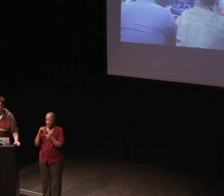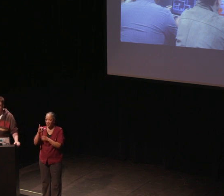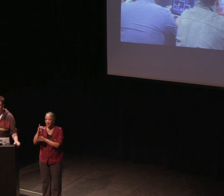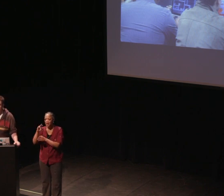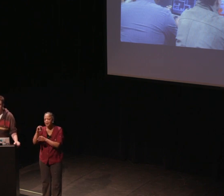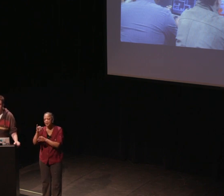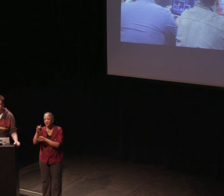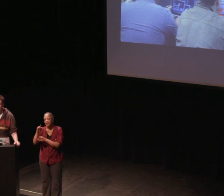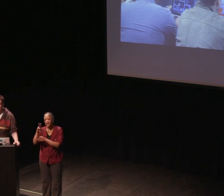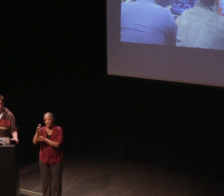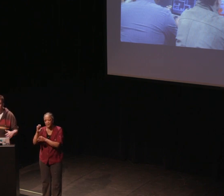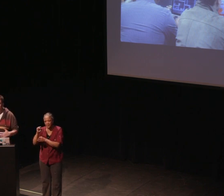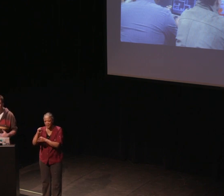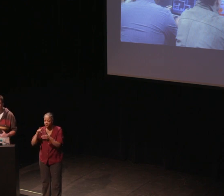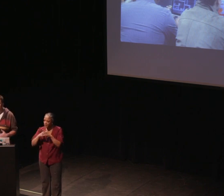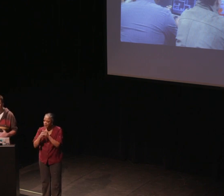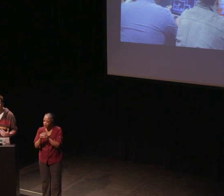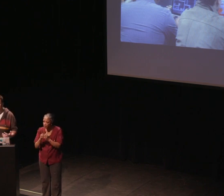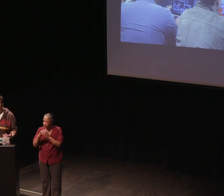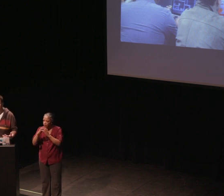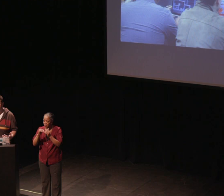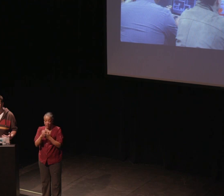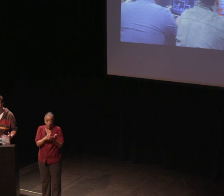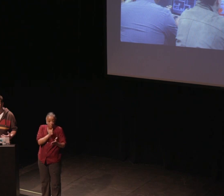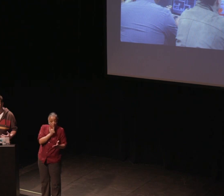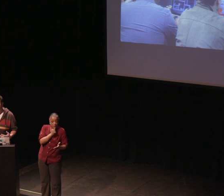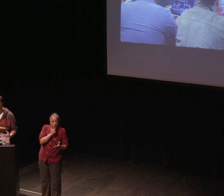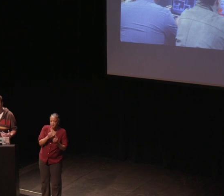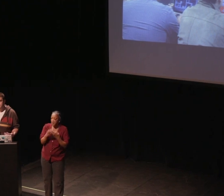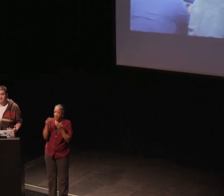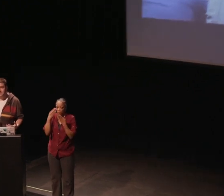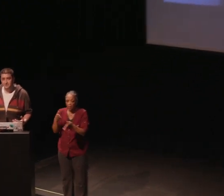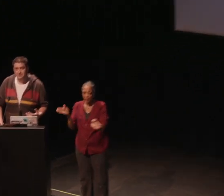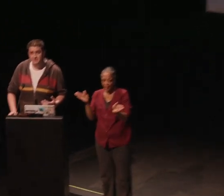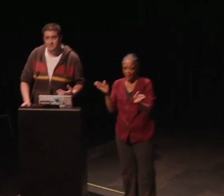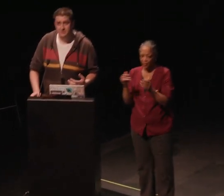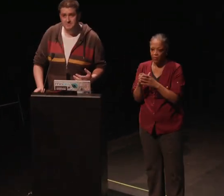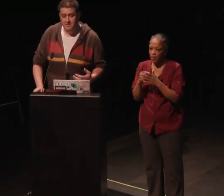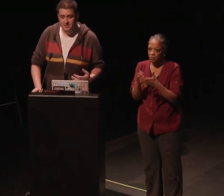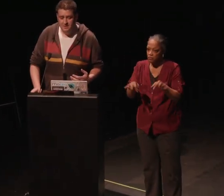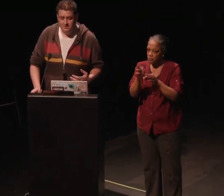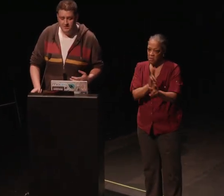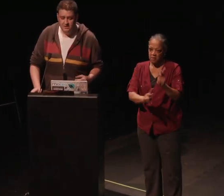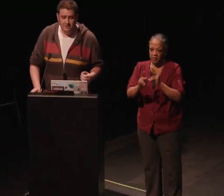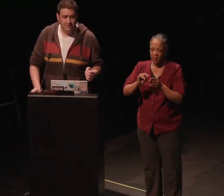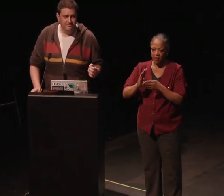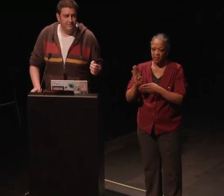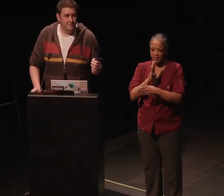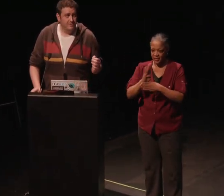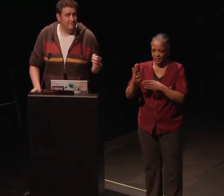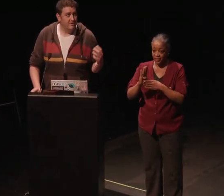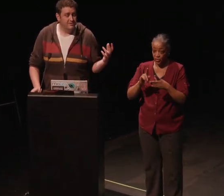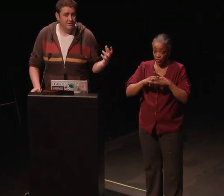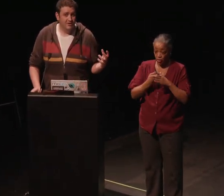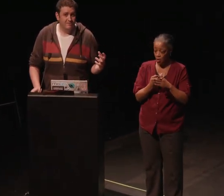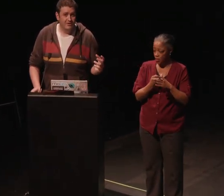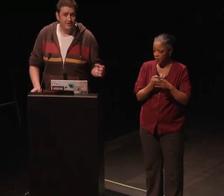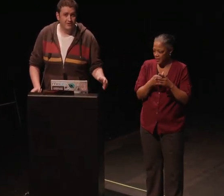initiatives taking place, some in privately, although publicly with major players in the industry. So starting off the very start of the year,